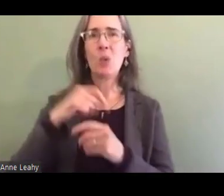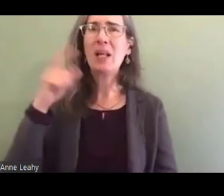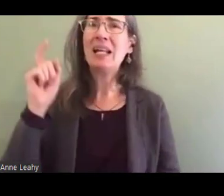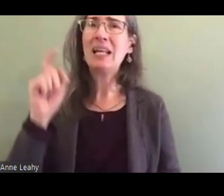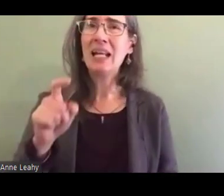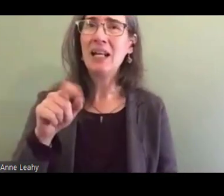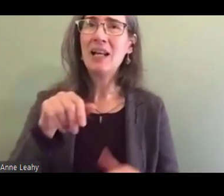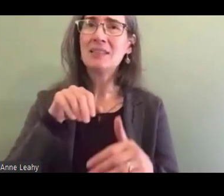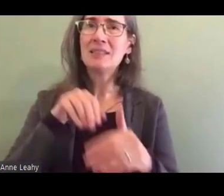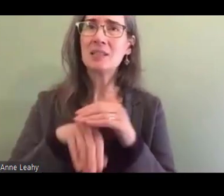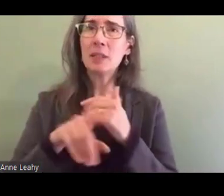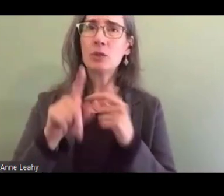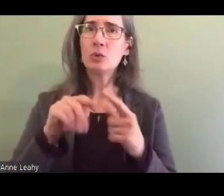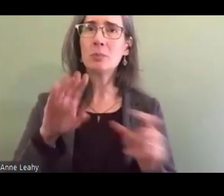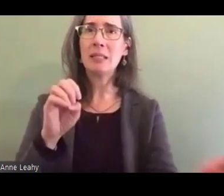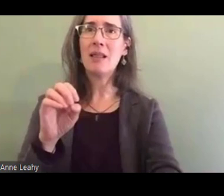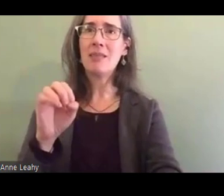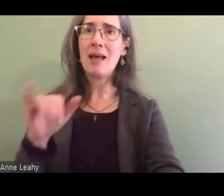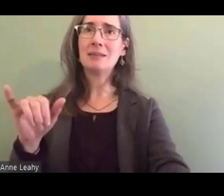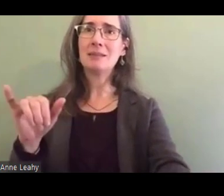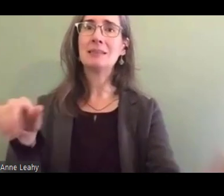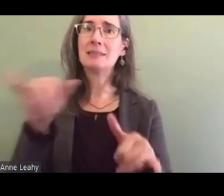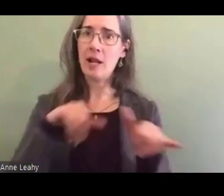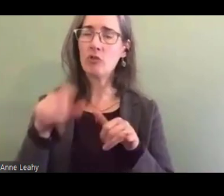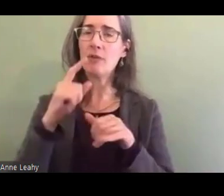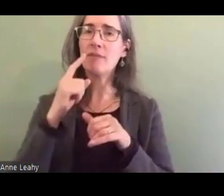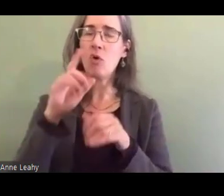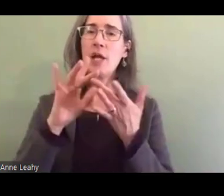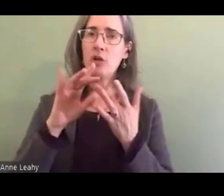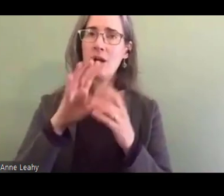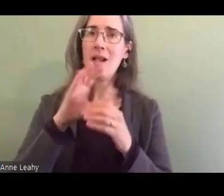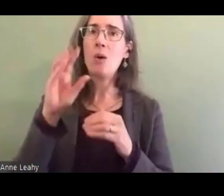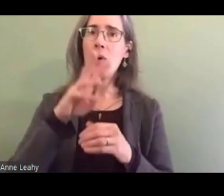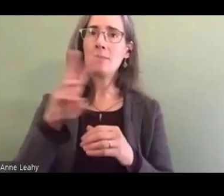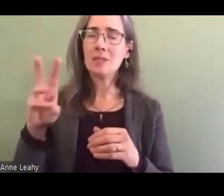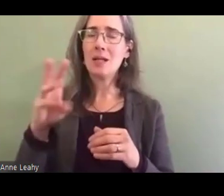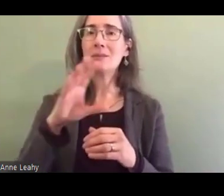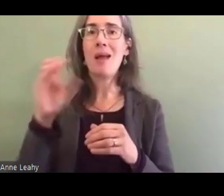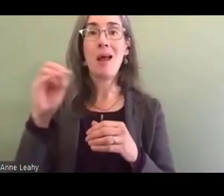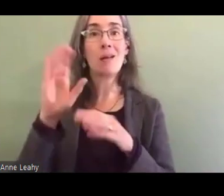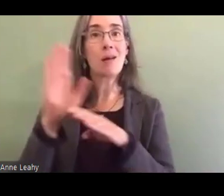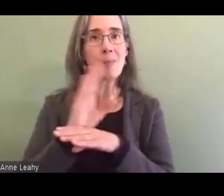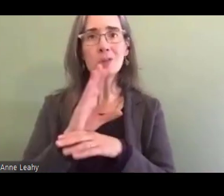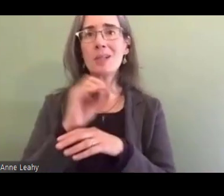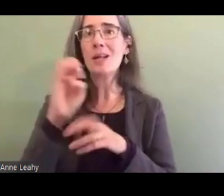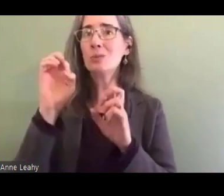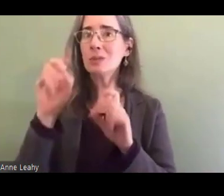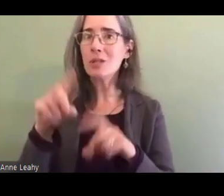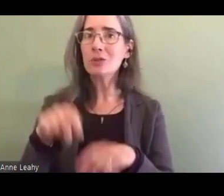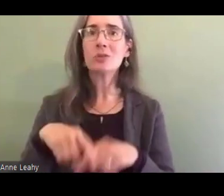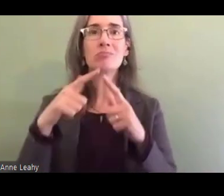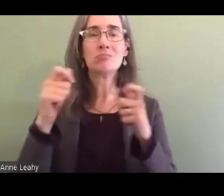to be the standard for the internet and websites and commerce and education